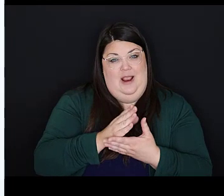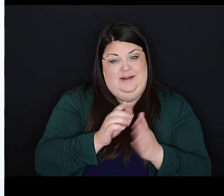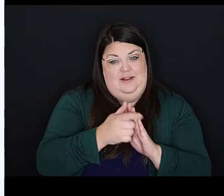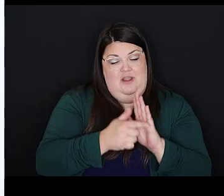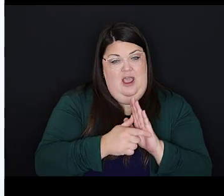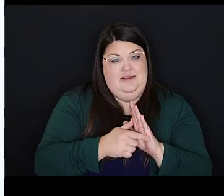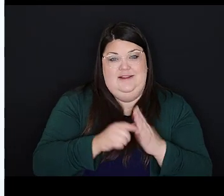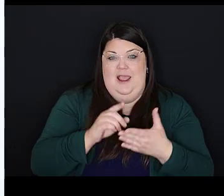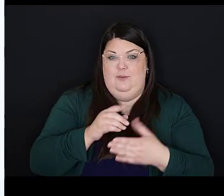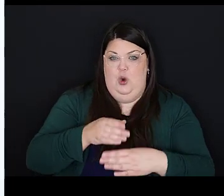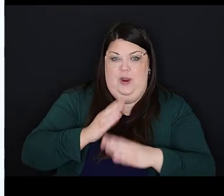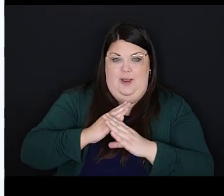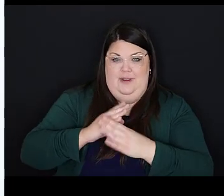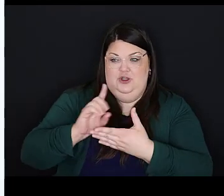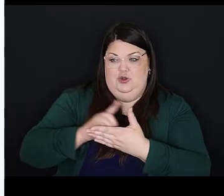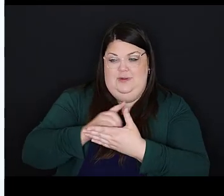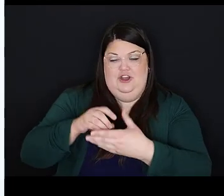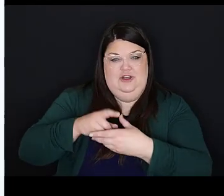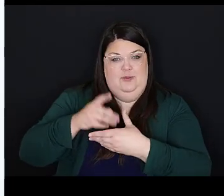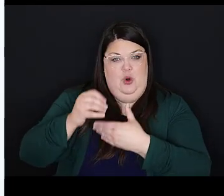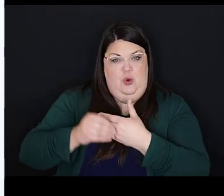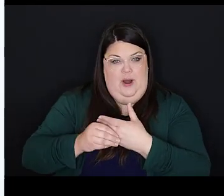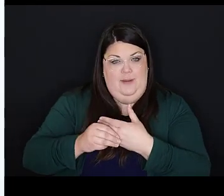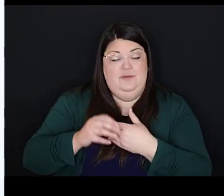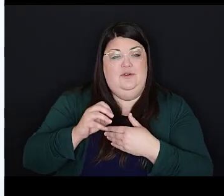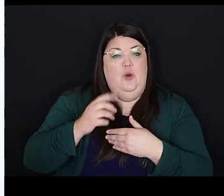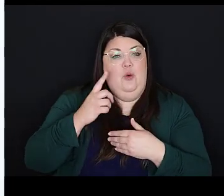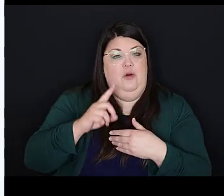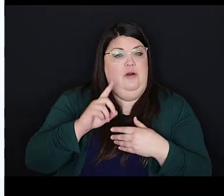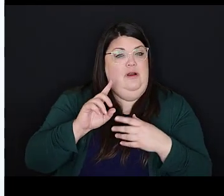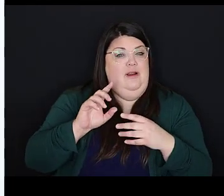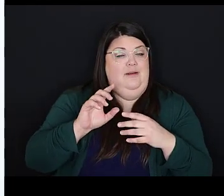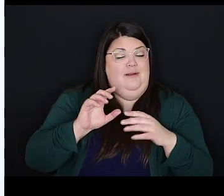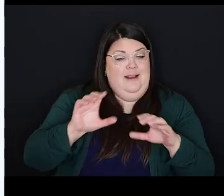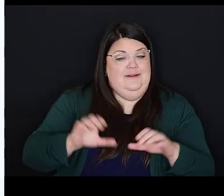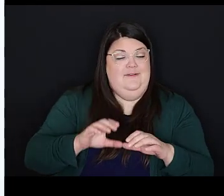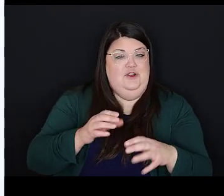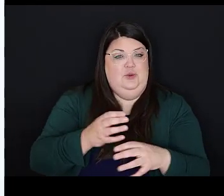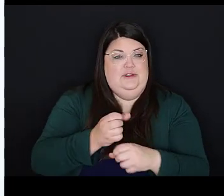programs or activities receiving Federal financial assistance from the Department.